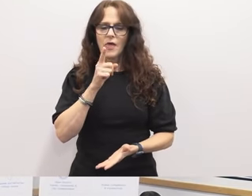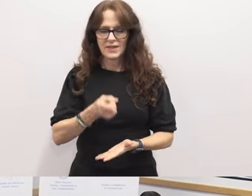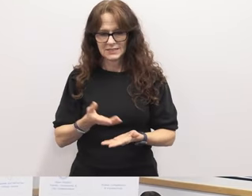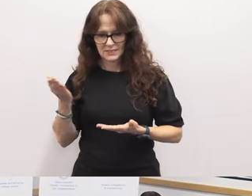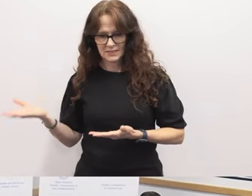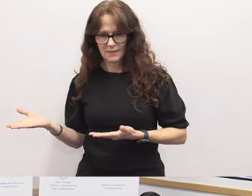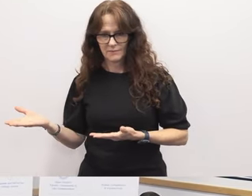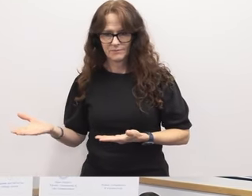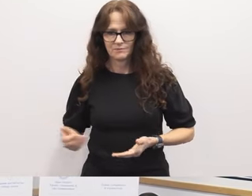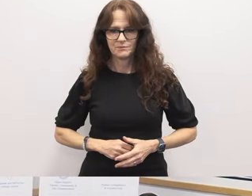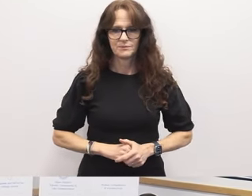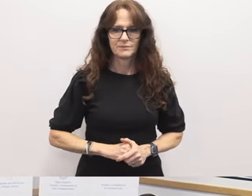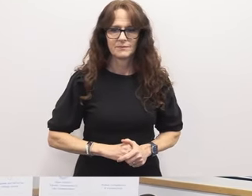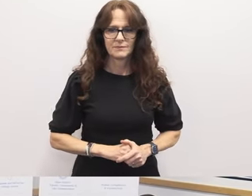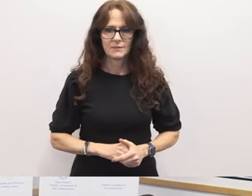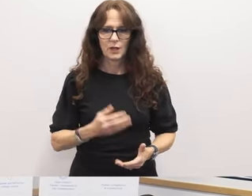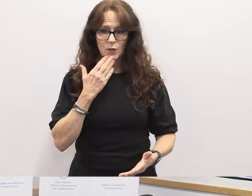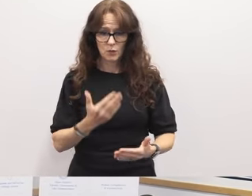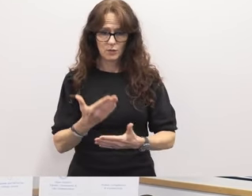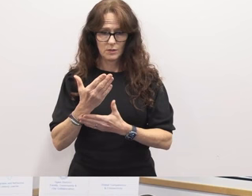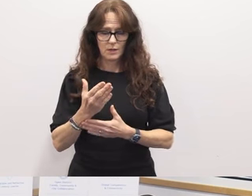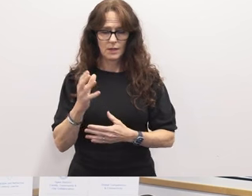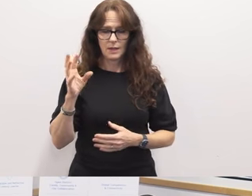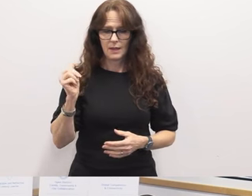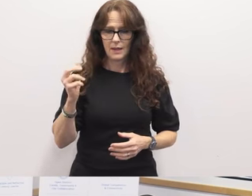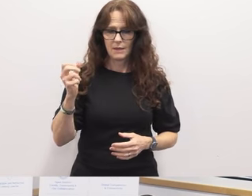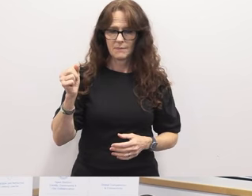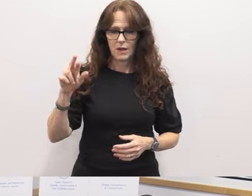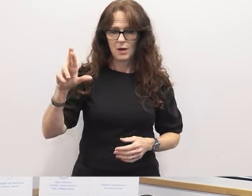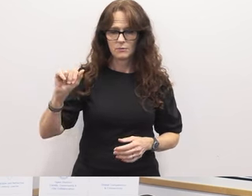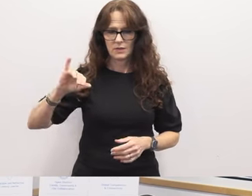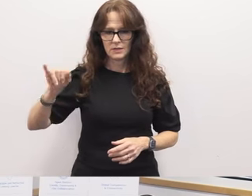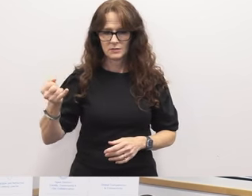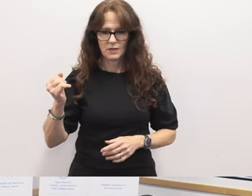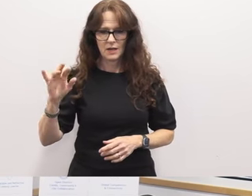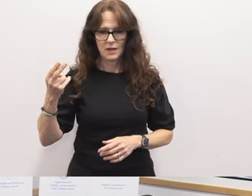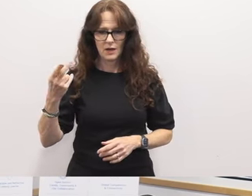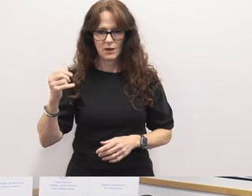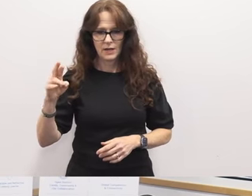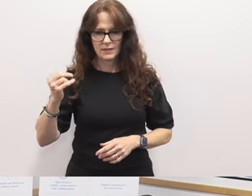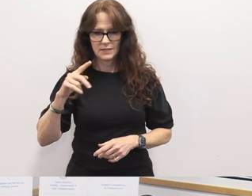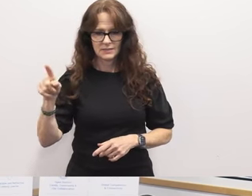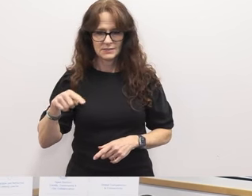Good morning. My name is Maria J. Hernandez, and I'm a proud product of Long Beach Unified School District.